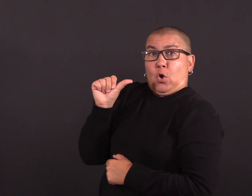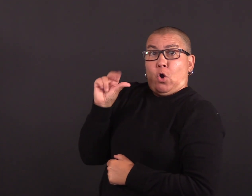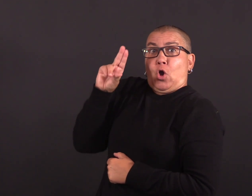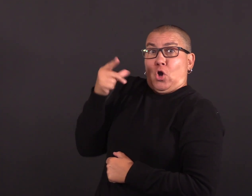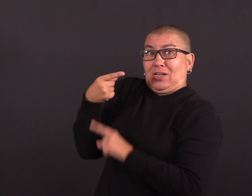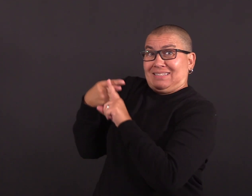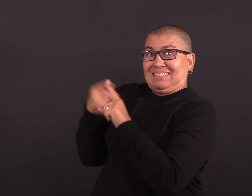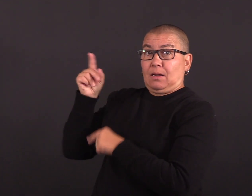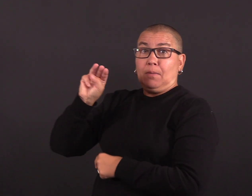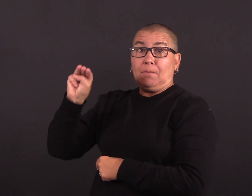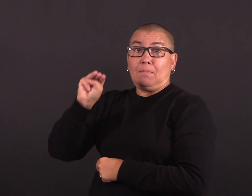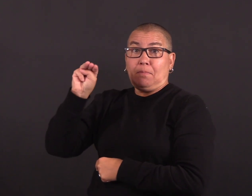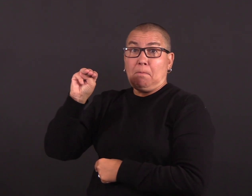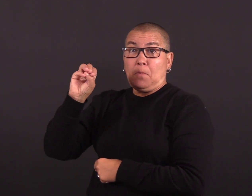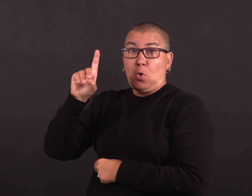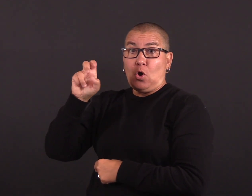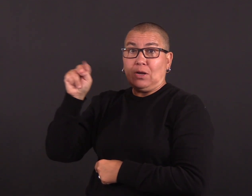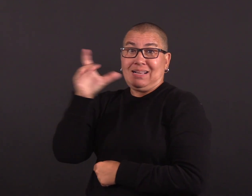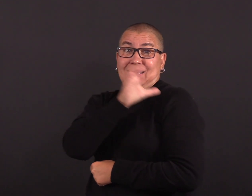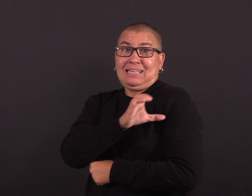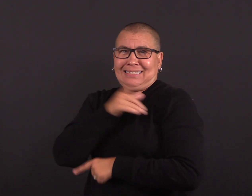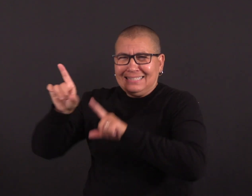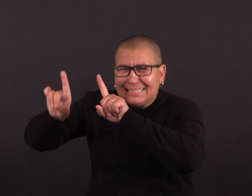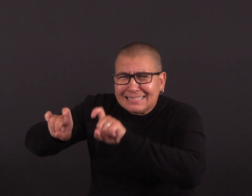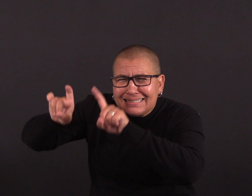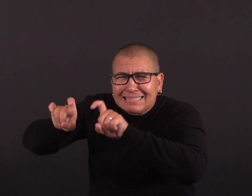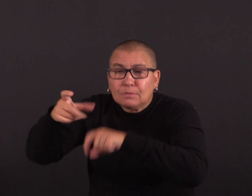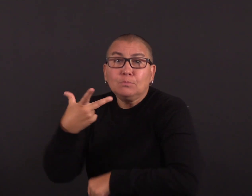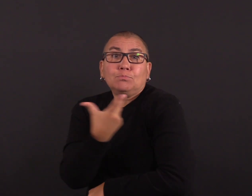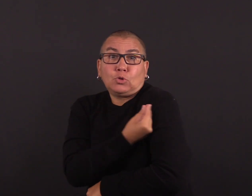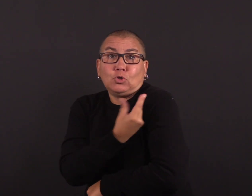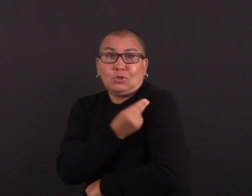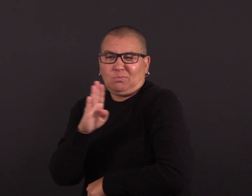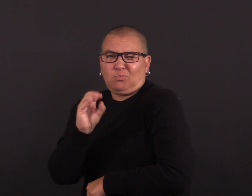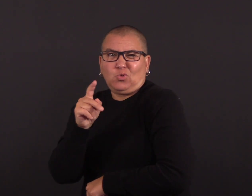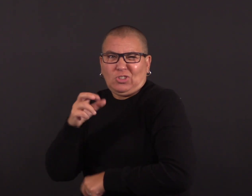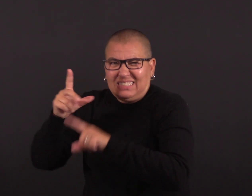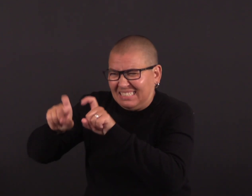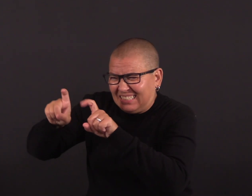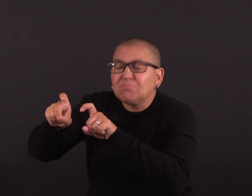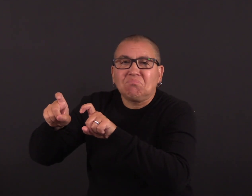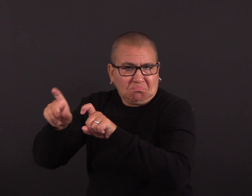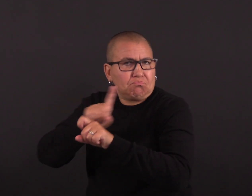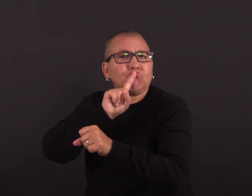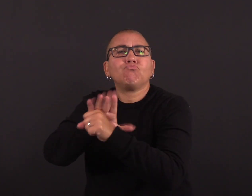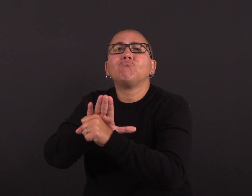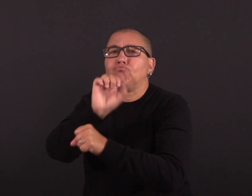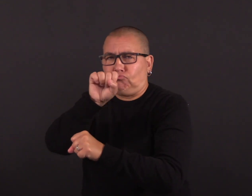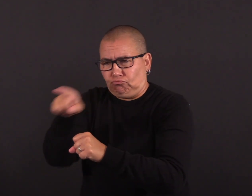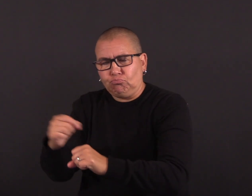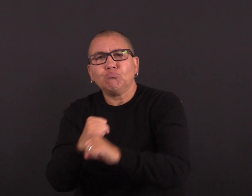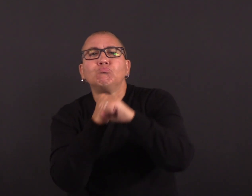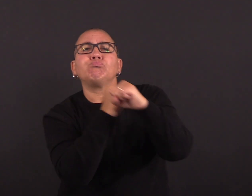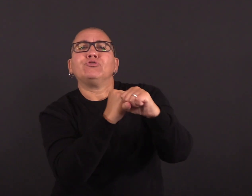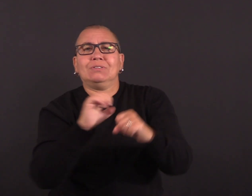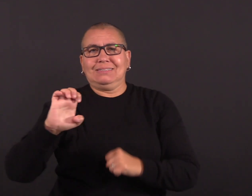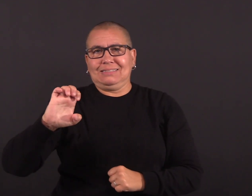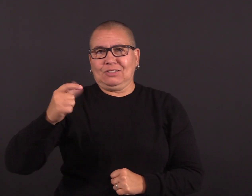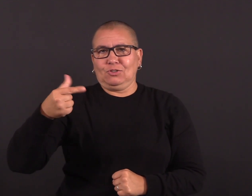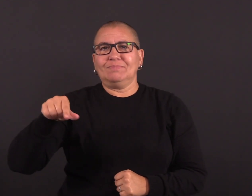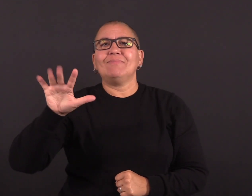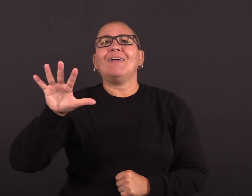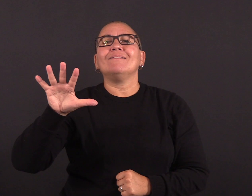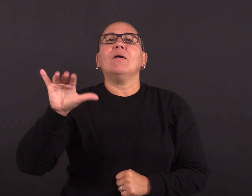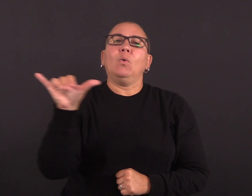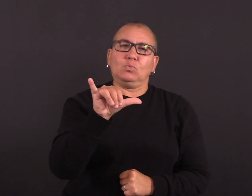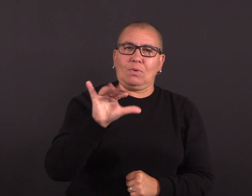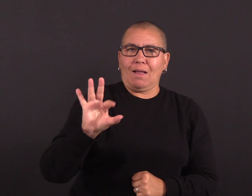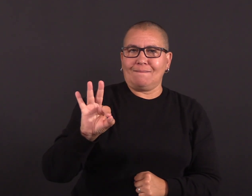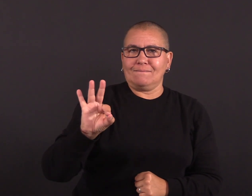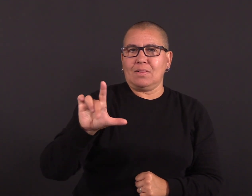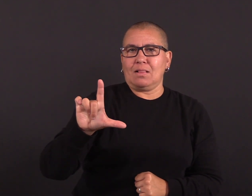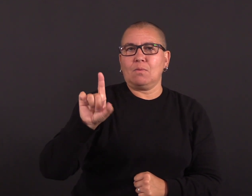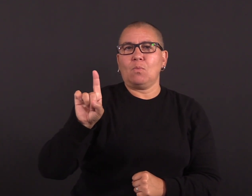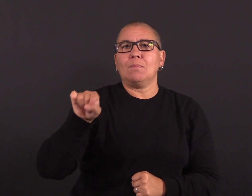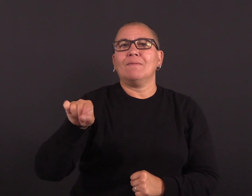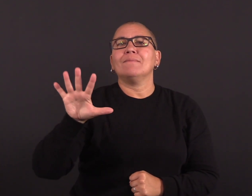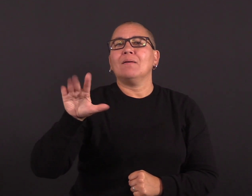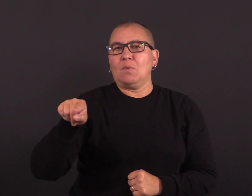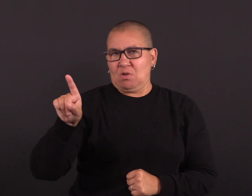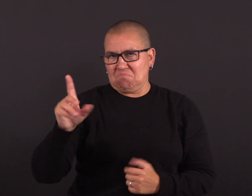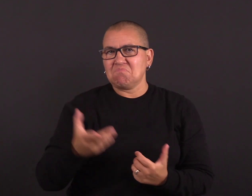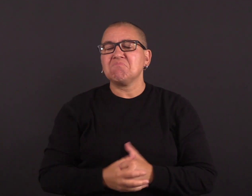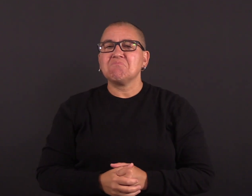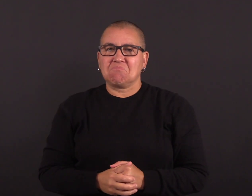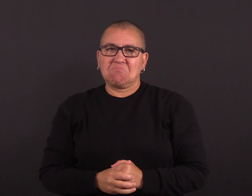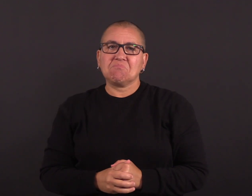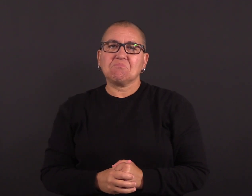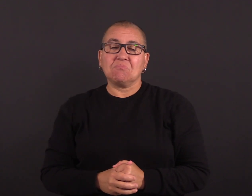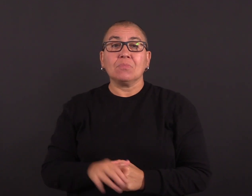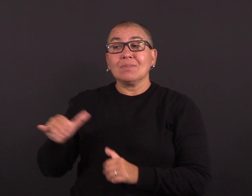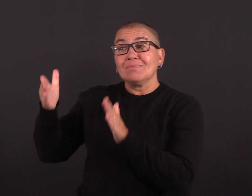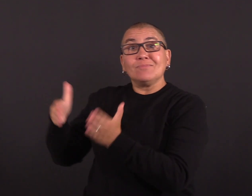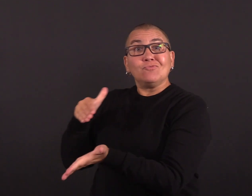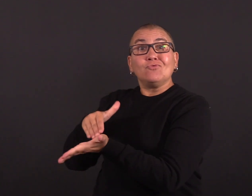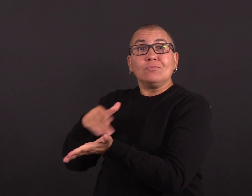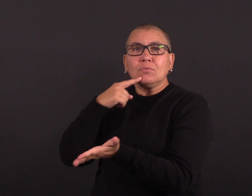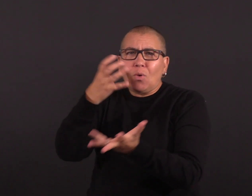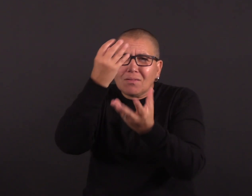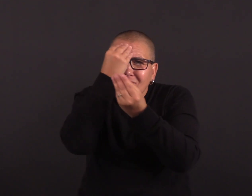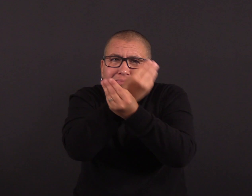the EG.5 and FL 1.5.1 subvariants. “The two strains, EG.5 and XBB.1.5,